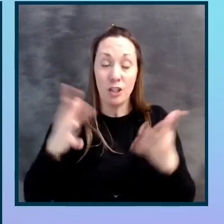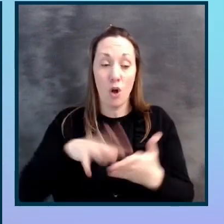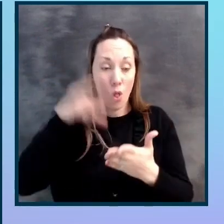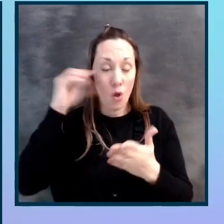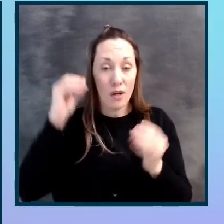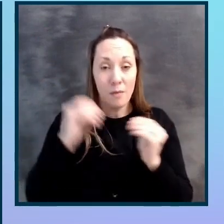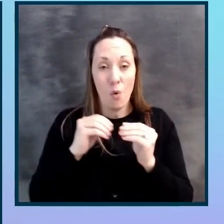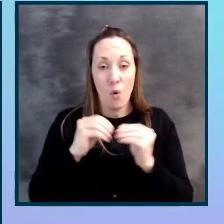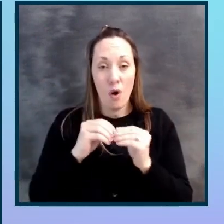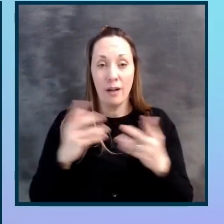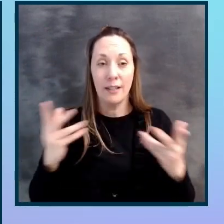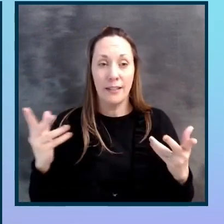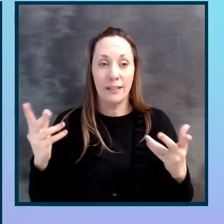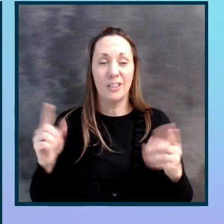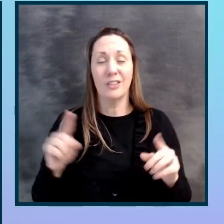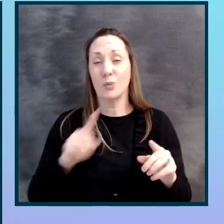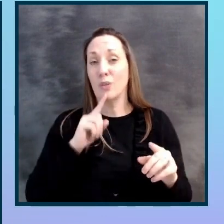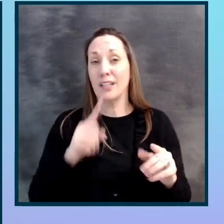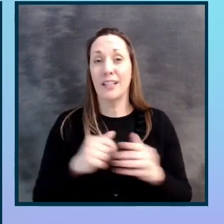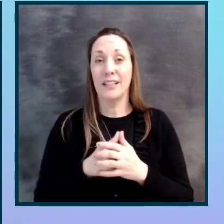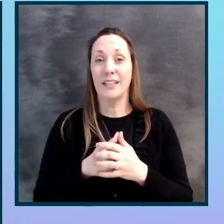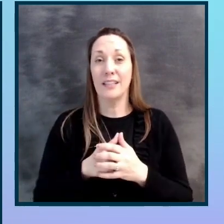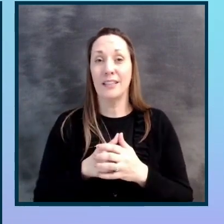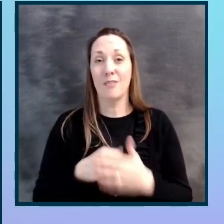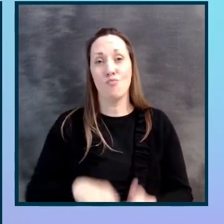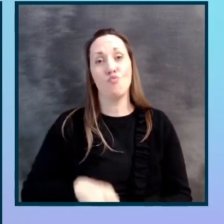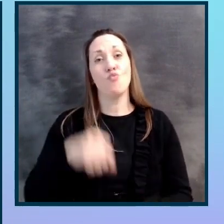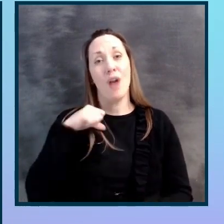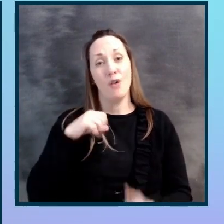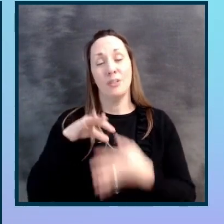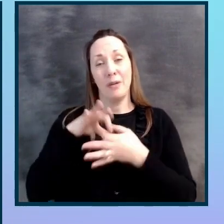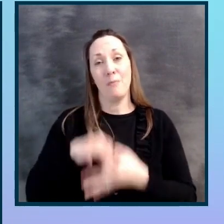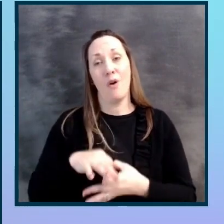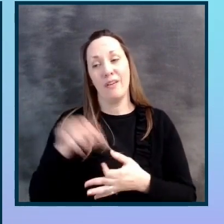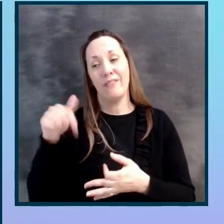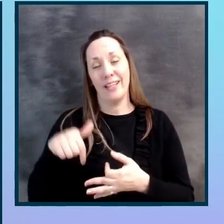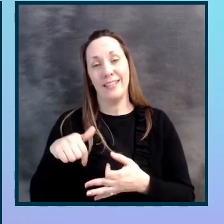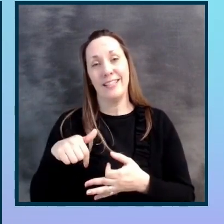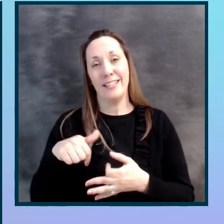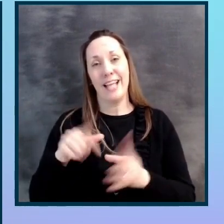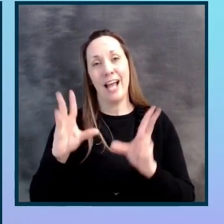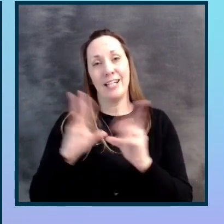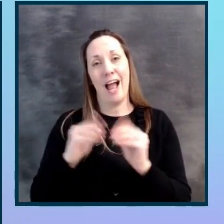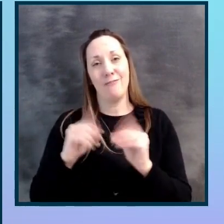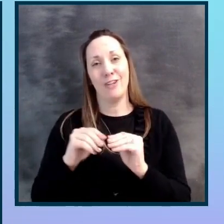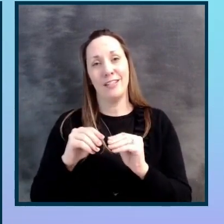and just really proud to be a part of this conference and to have been invited.